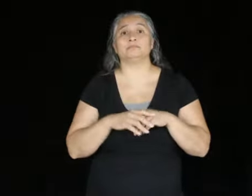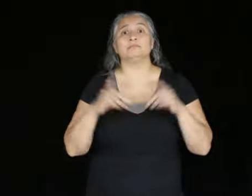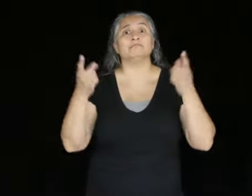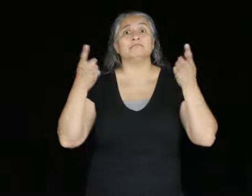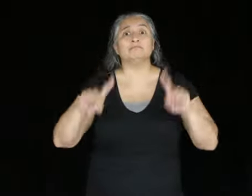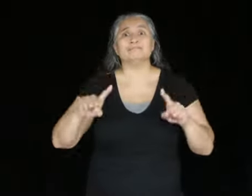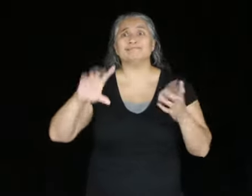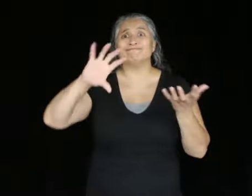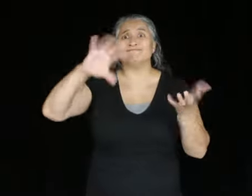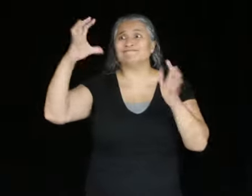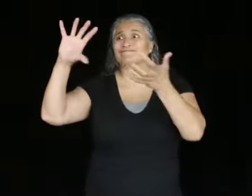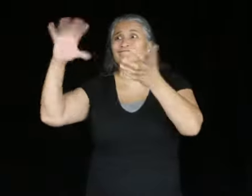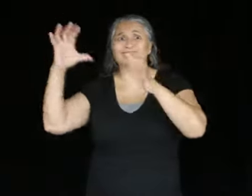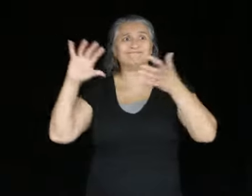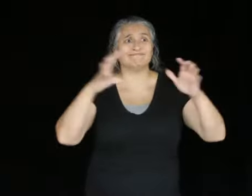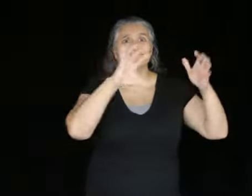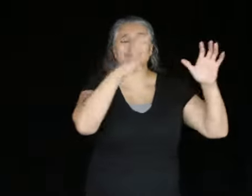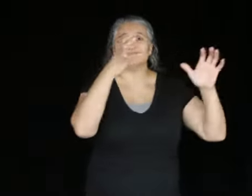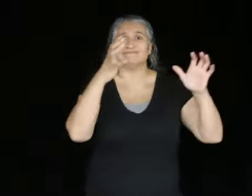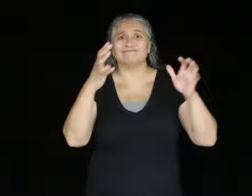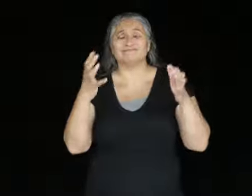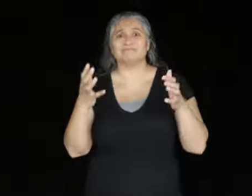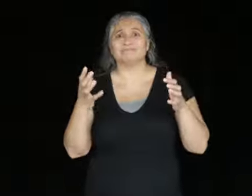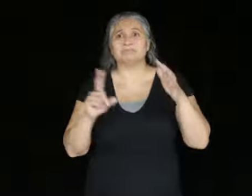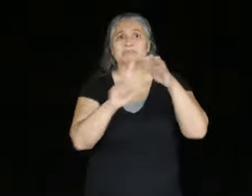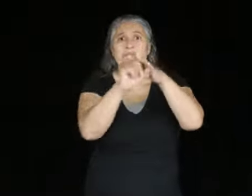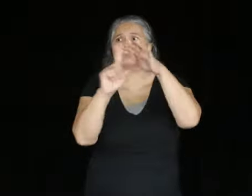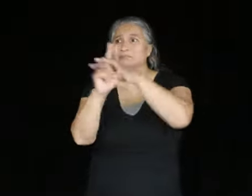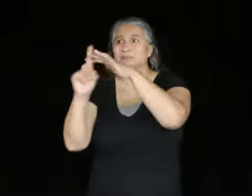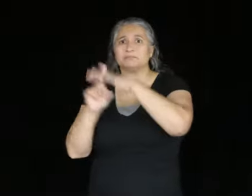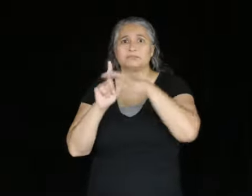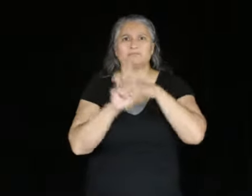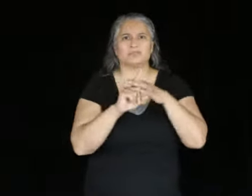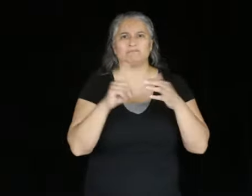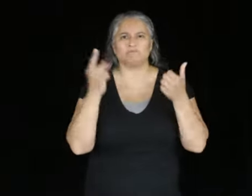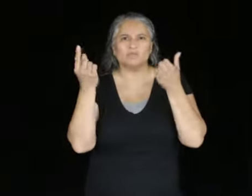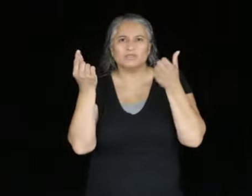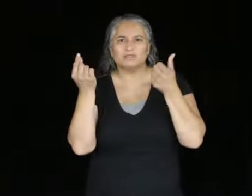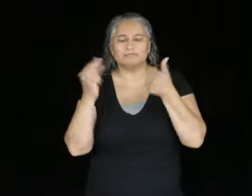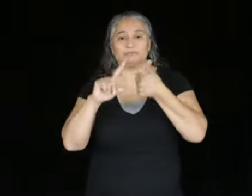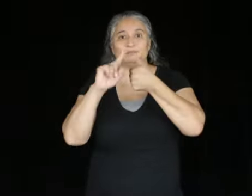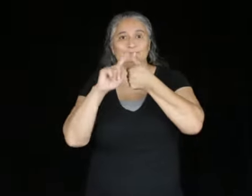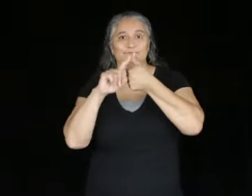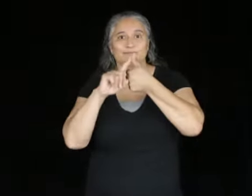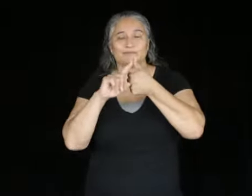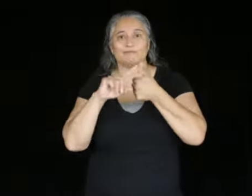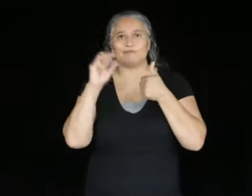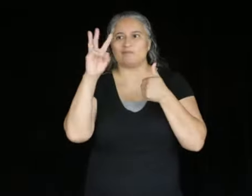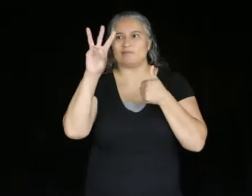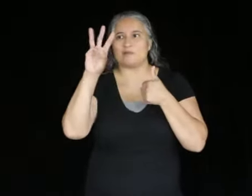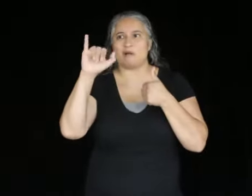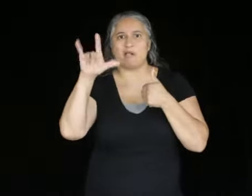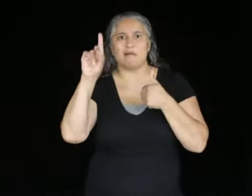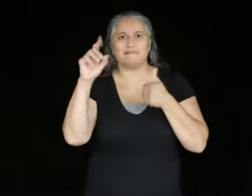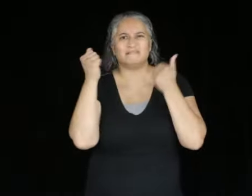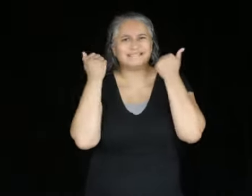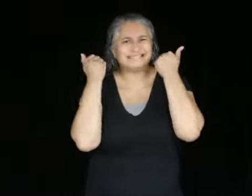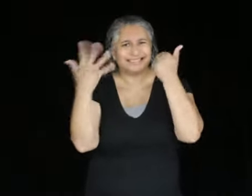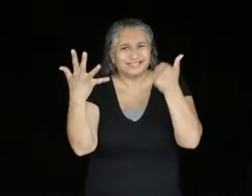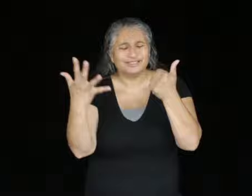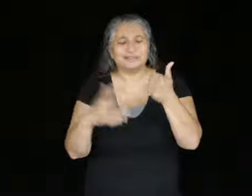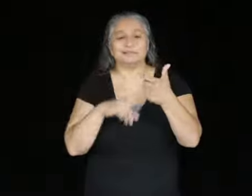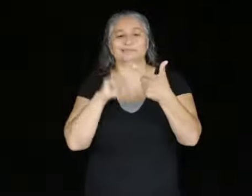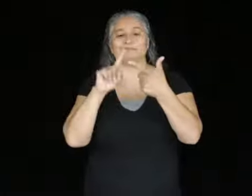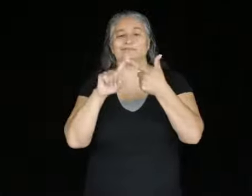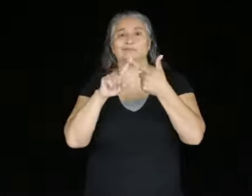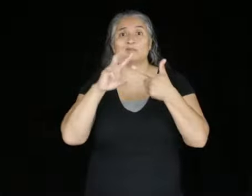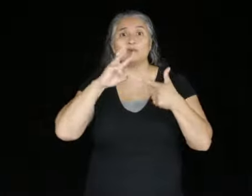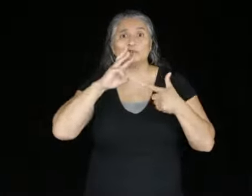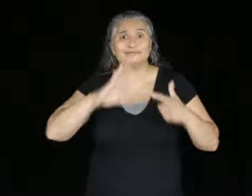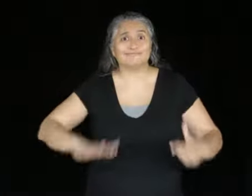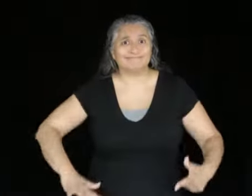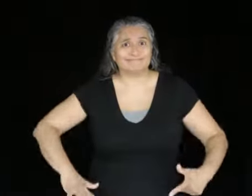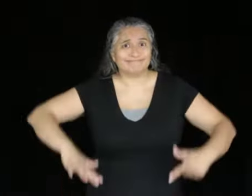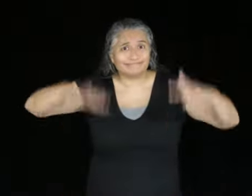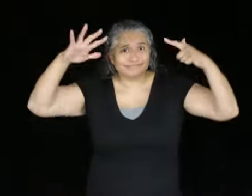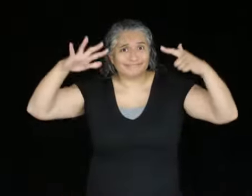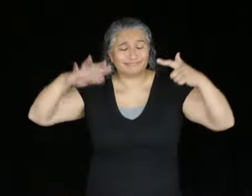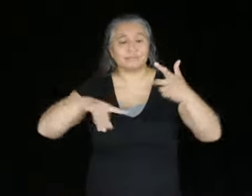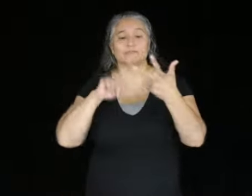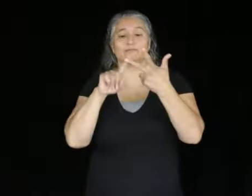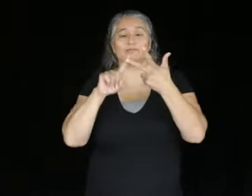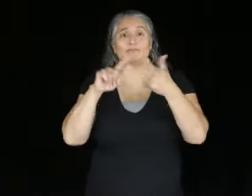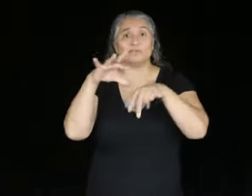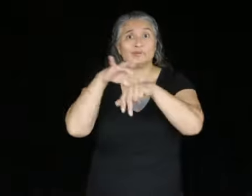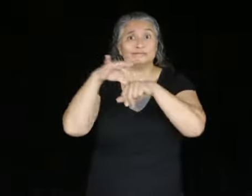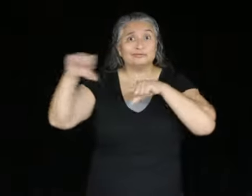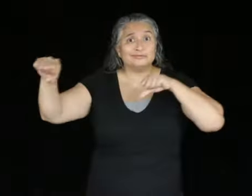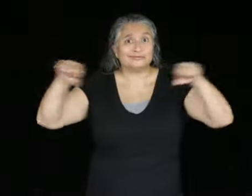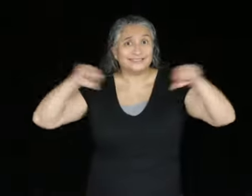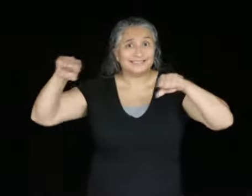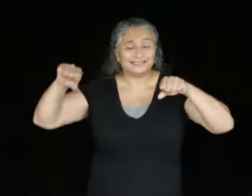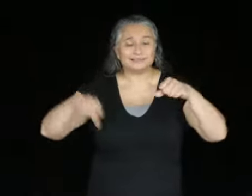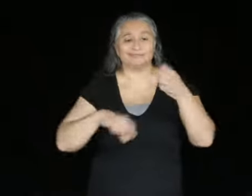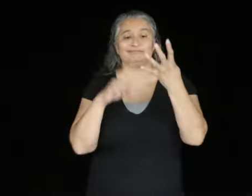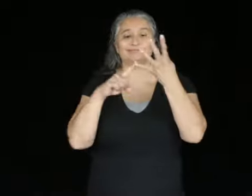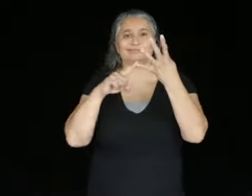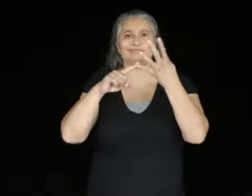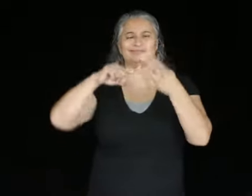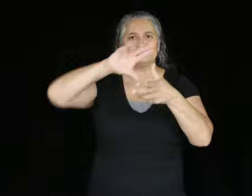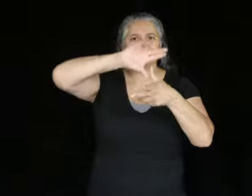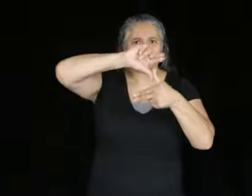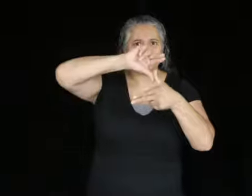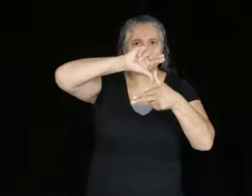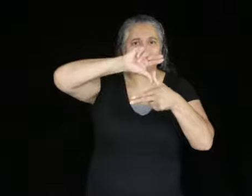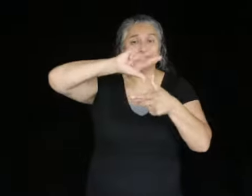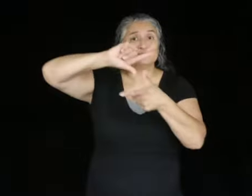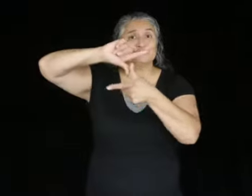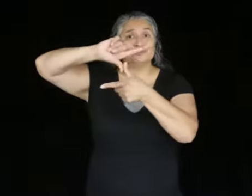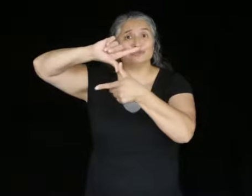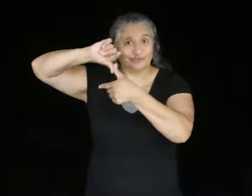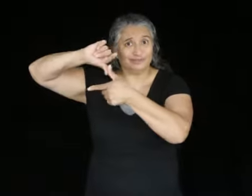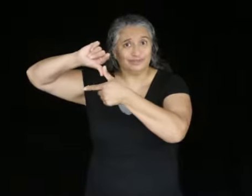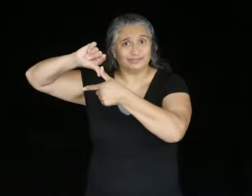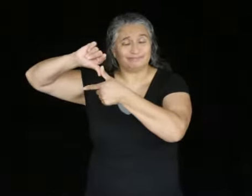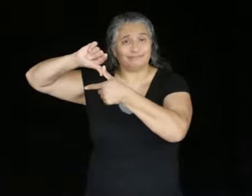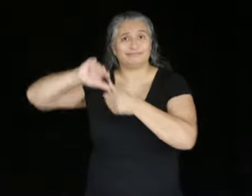Disasters happen when there are wildfires, floodings, earthquakes, and hurricanes/tornadoes.